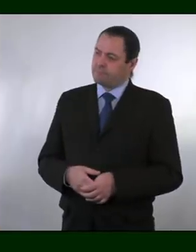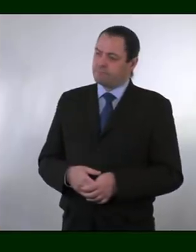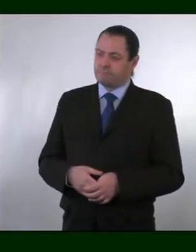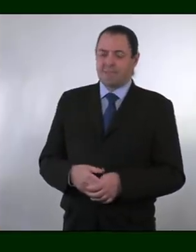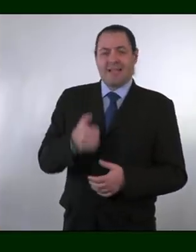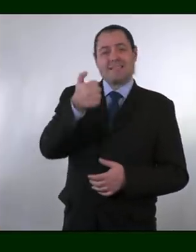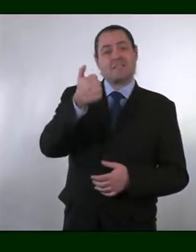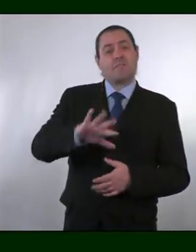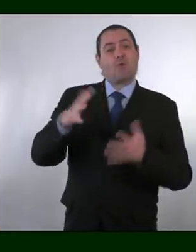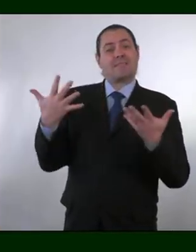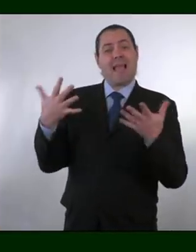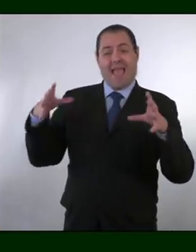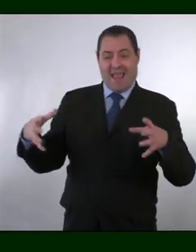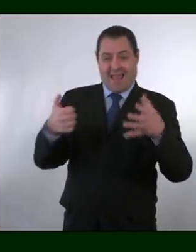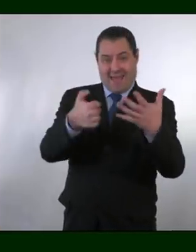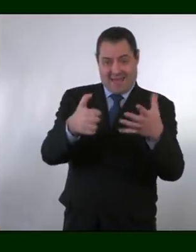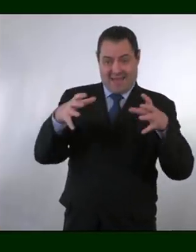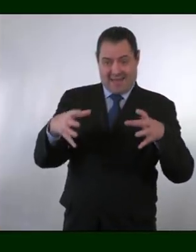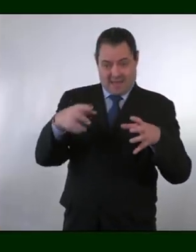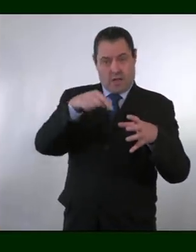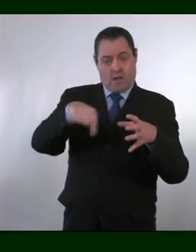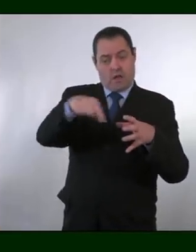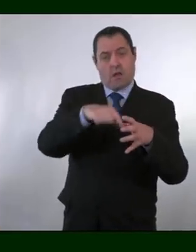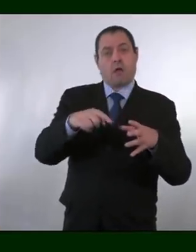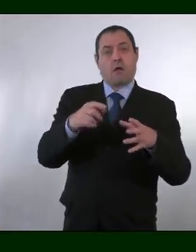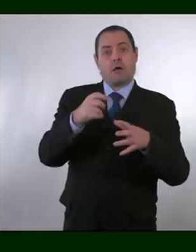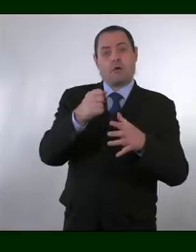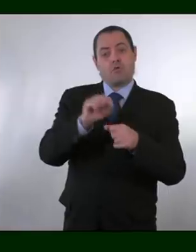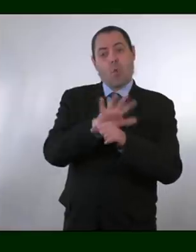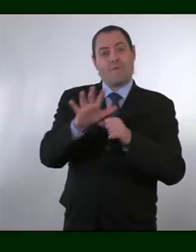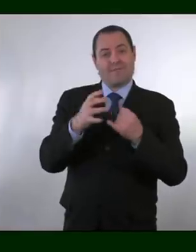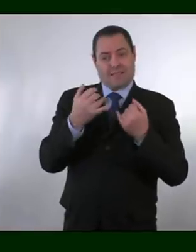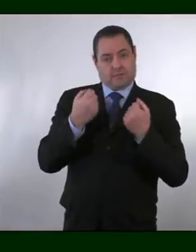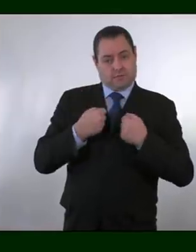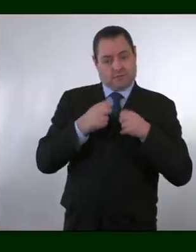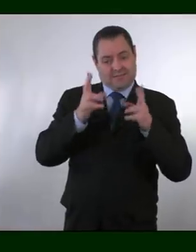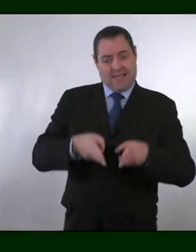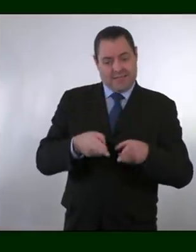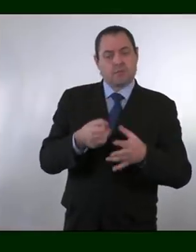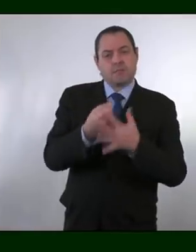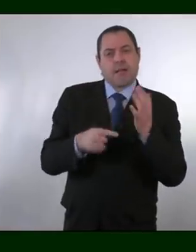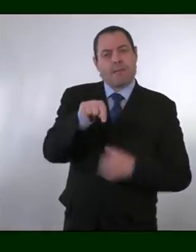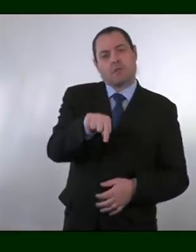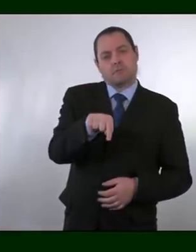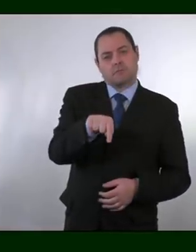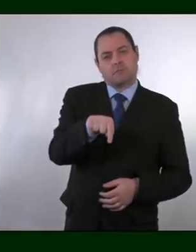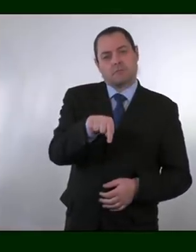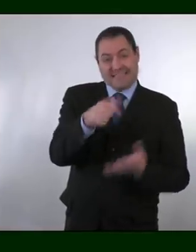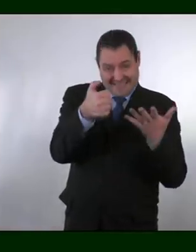who have died from covid-19 are disabled. Yet, during this pandemic, disabled people have seen